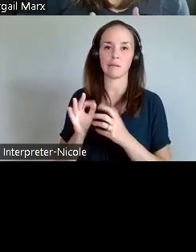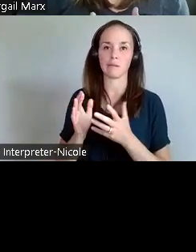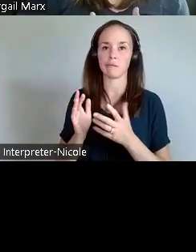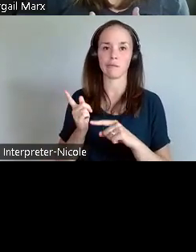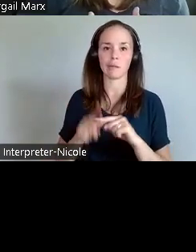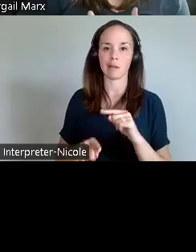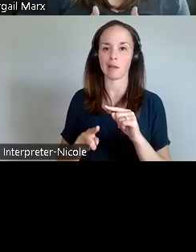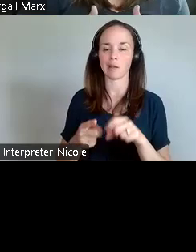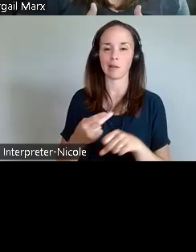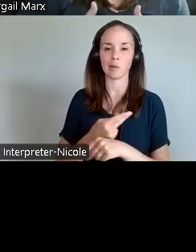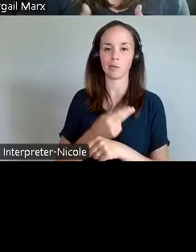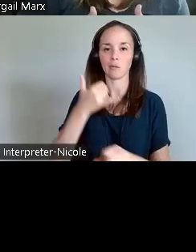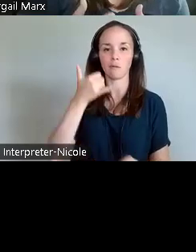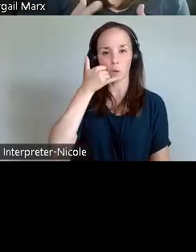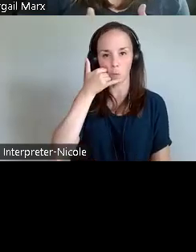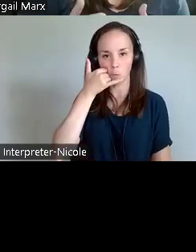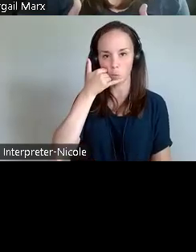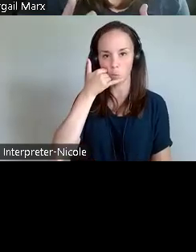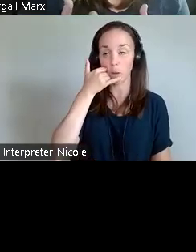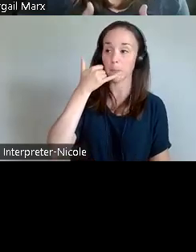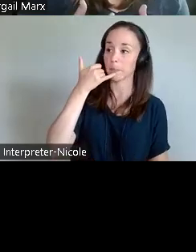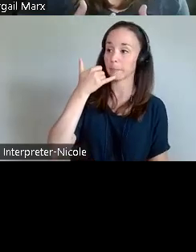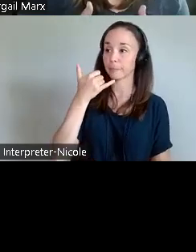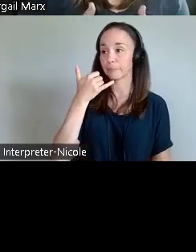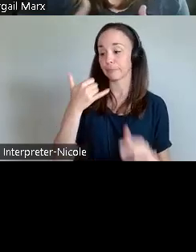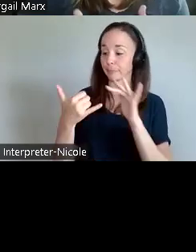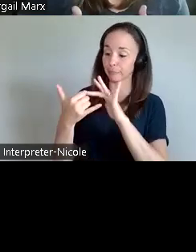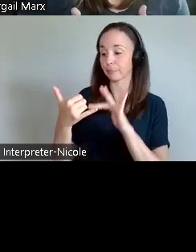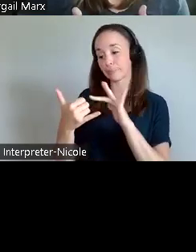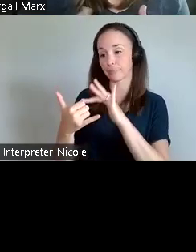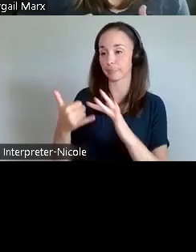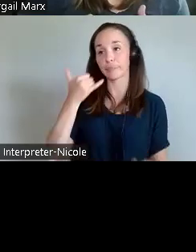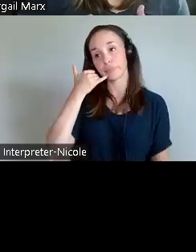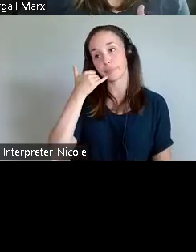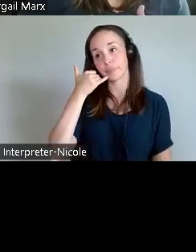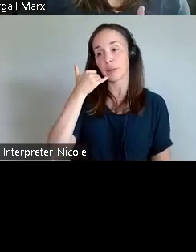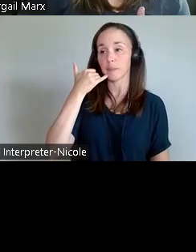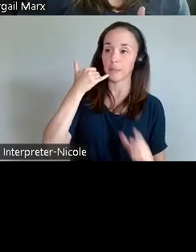the telephone using kind of typical dialing and making a call and talking through the receiver,